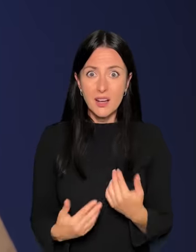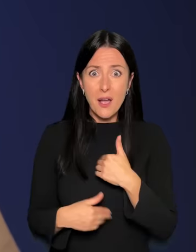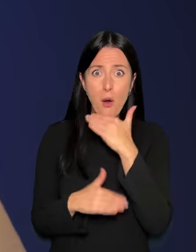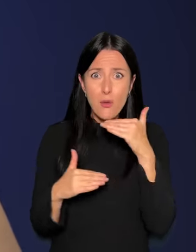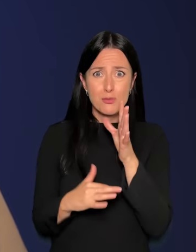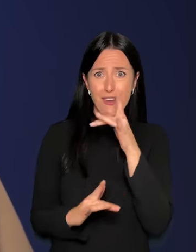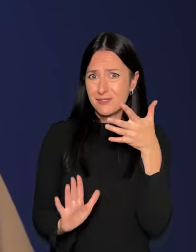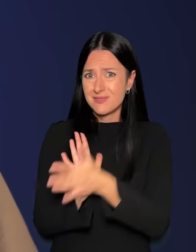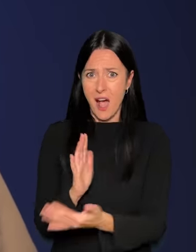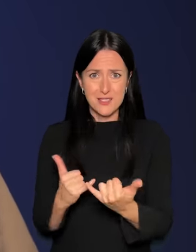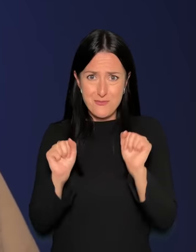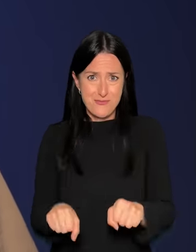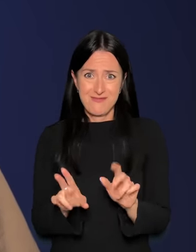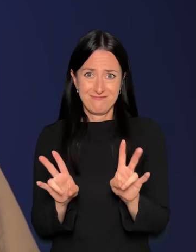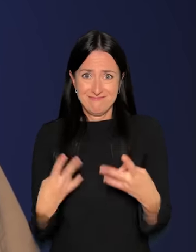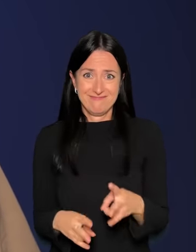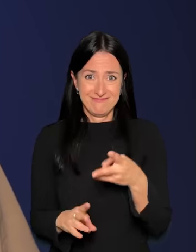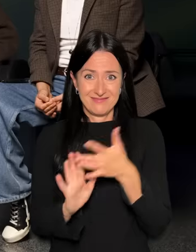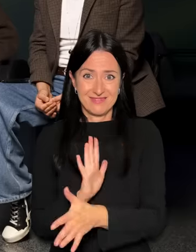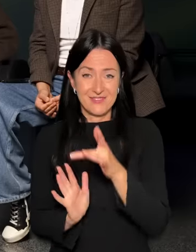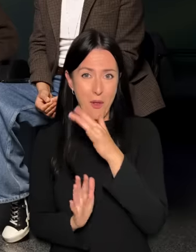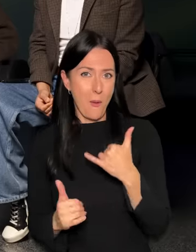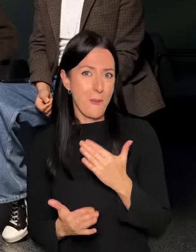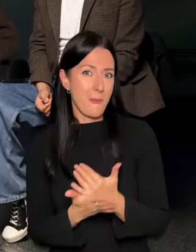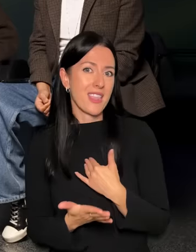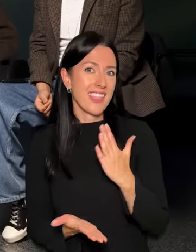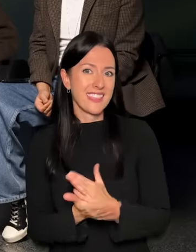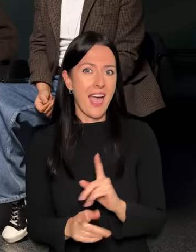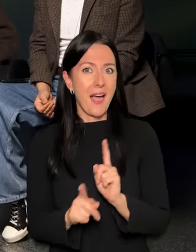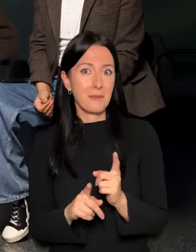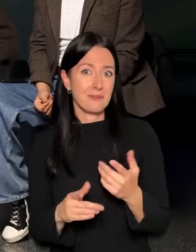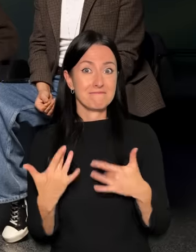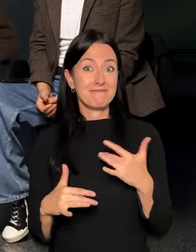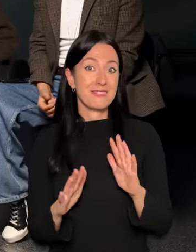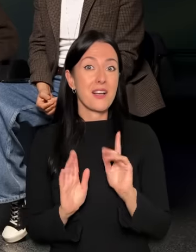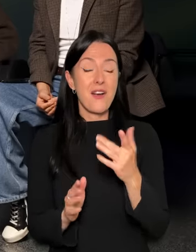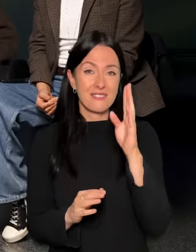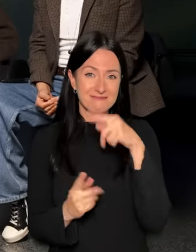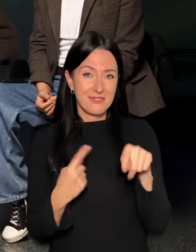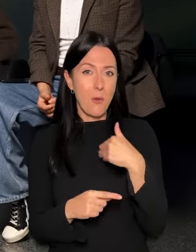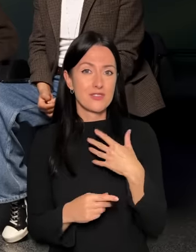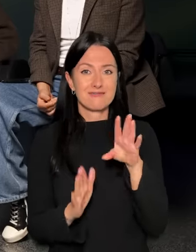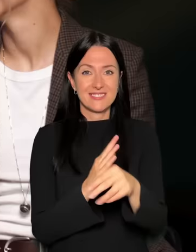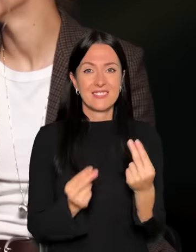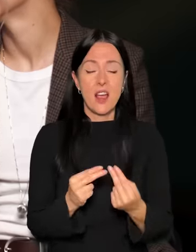Then I thought, "Wow, I used to spend so much time on this, and now I can save that time." Now I have an excuse in front of my friends who want me to keep playing with them.